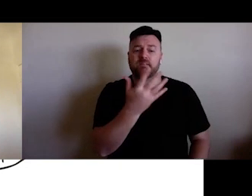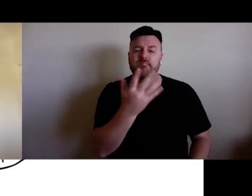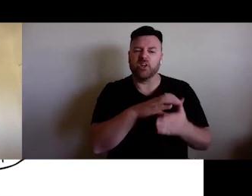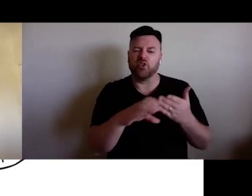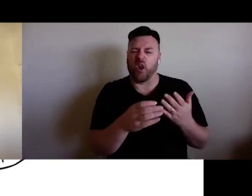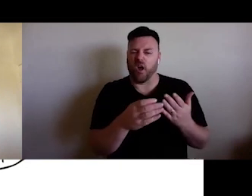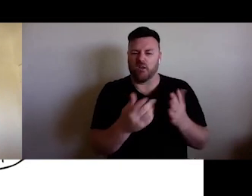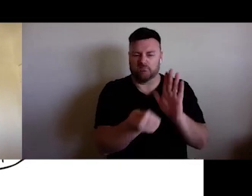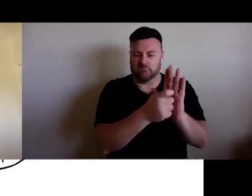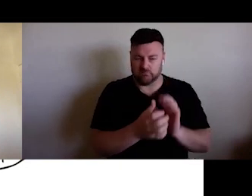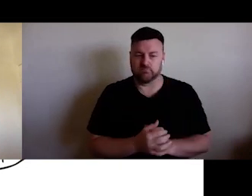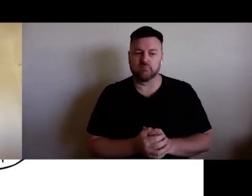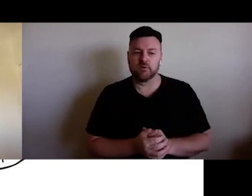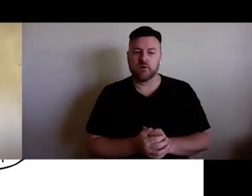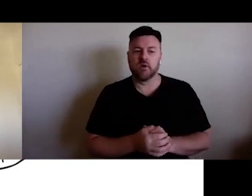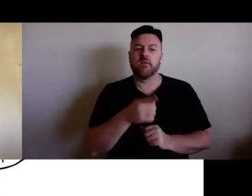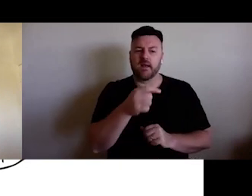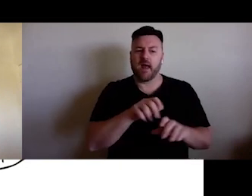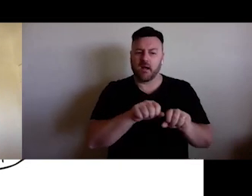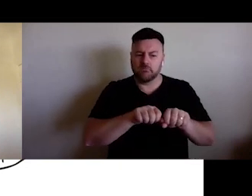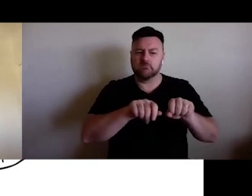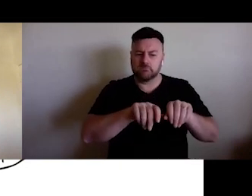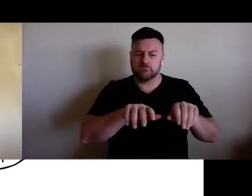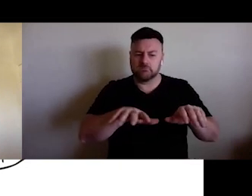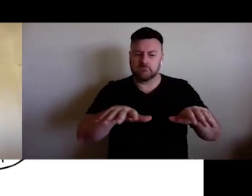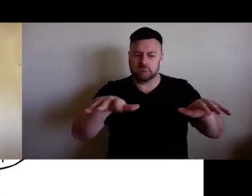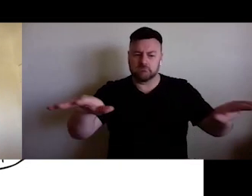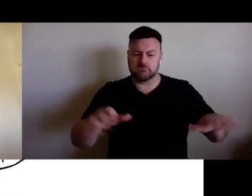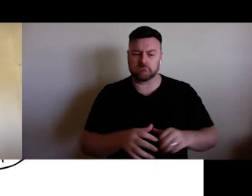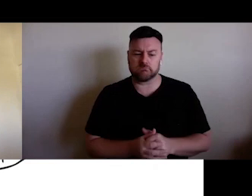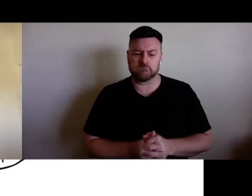most important of the curve in terms of finance. So the over 50% that